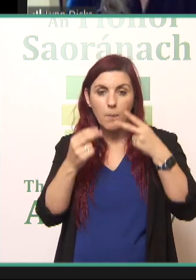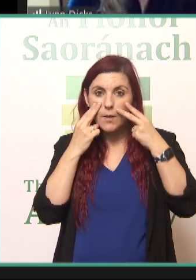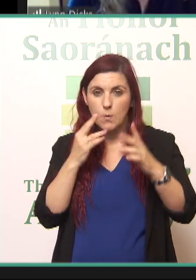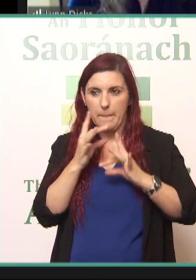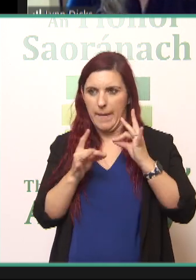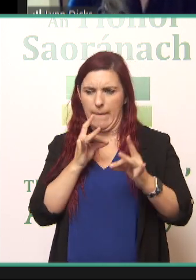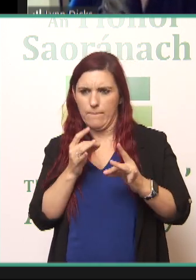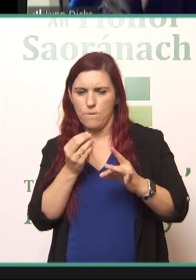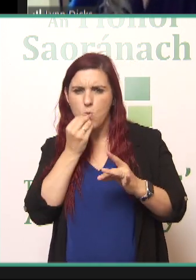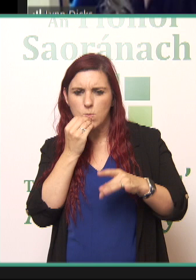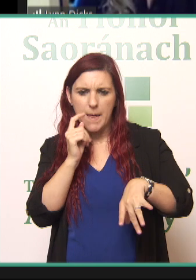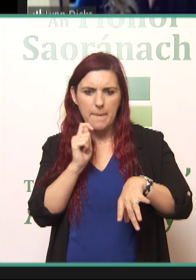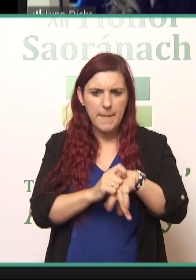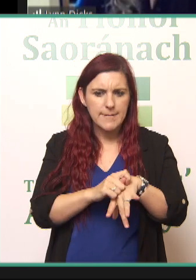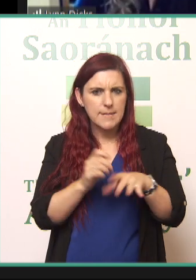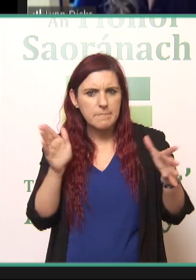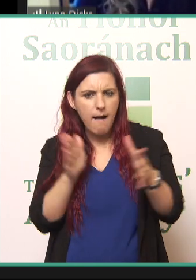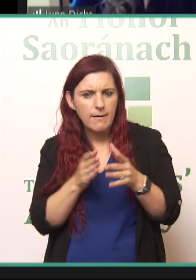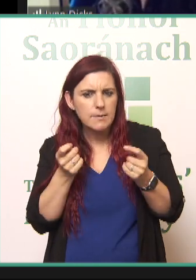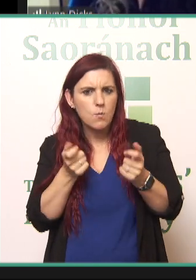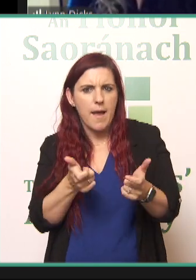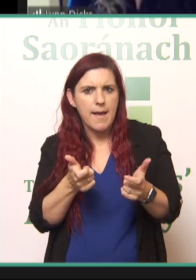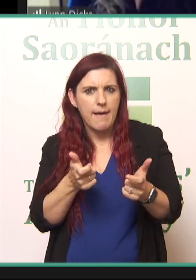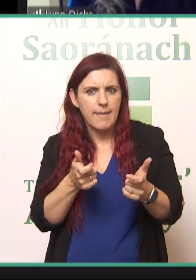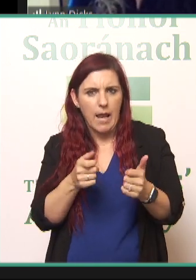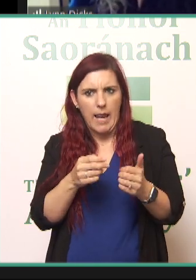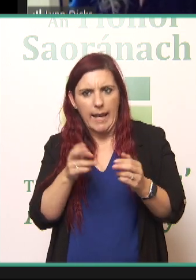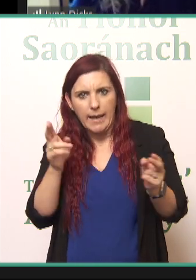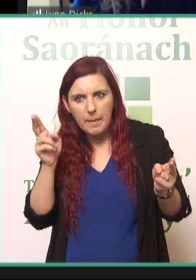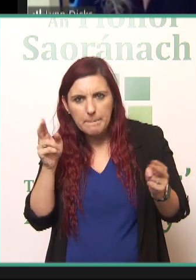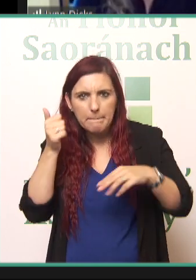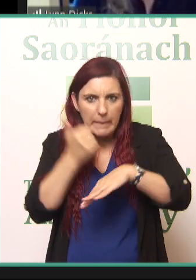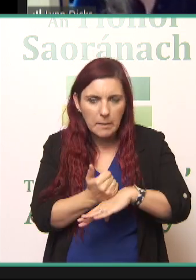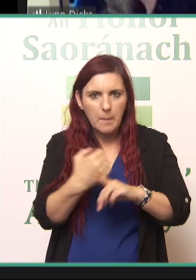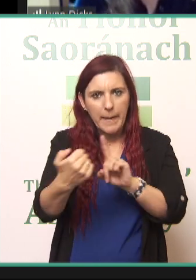efficiently on the smallest possible footprint of land so that's part of the sustainable production